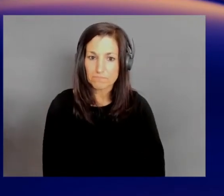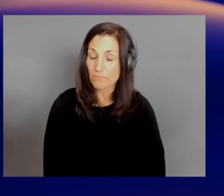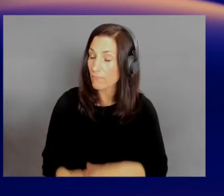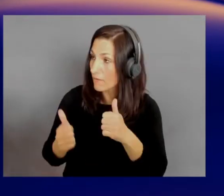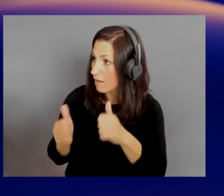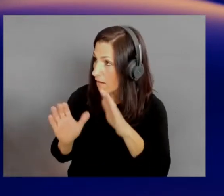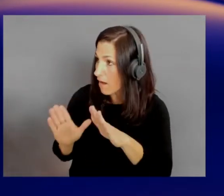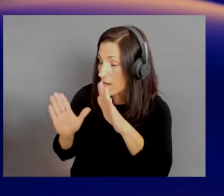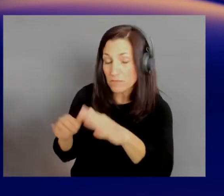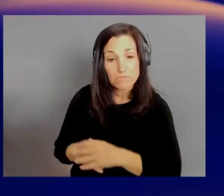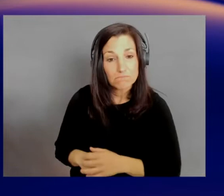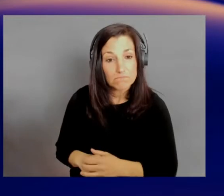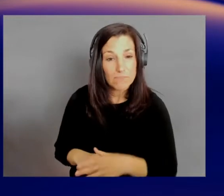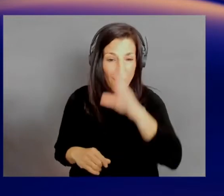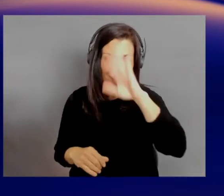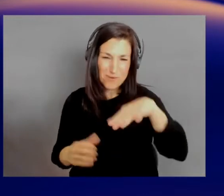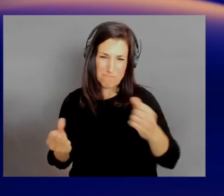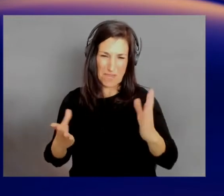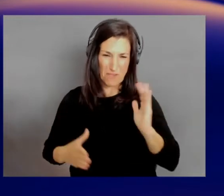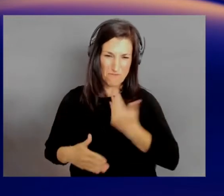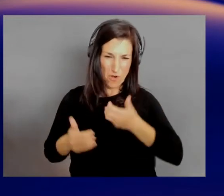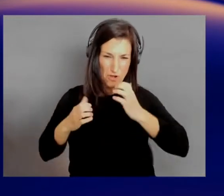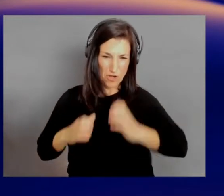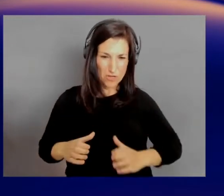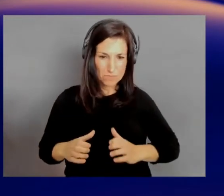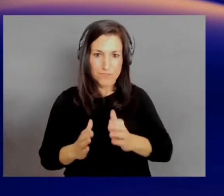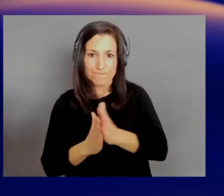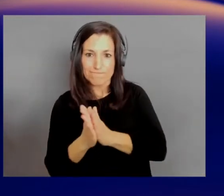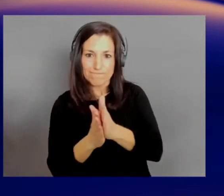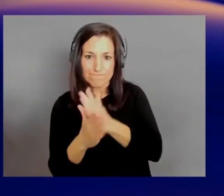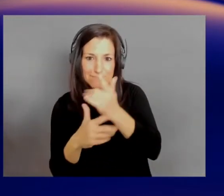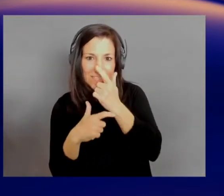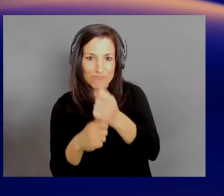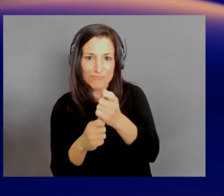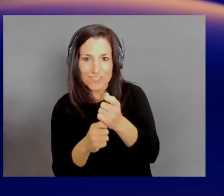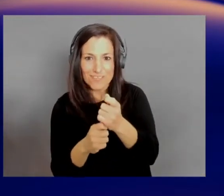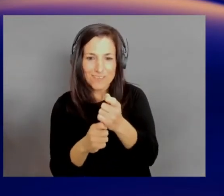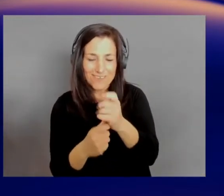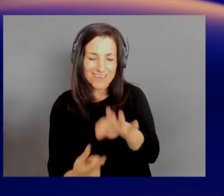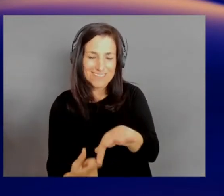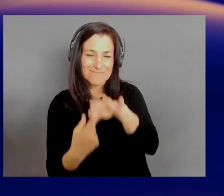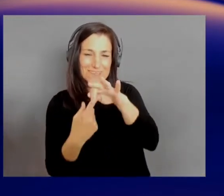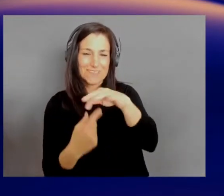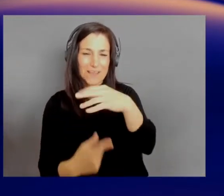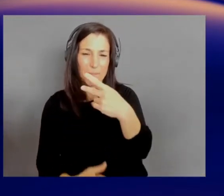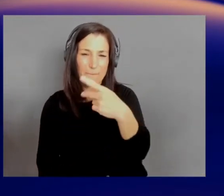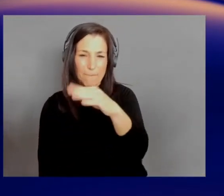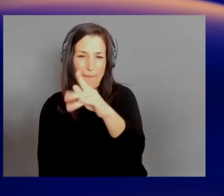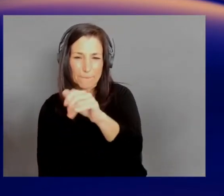are always interested in, but especially our public sector and government customers tend to ask these questions.